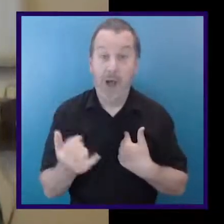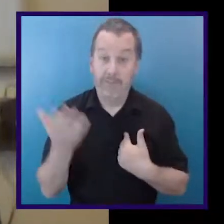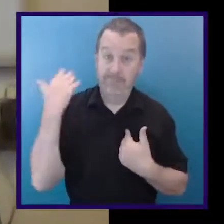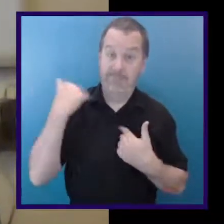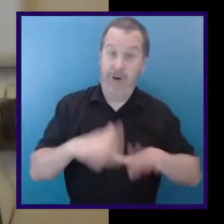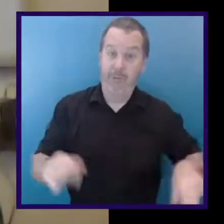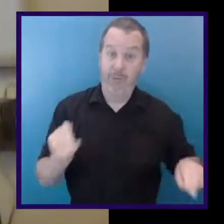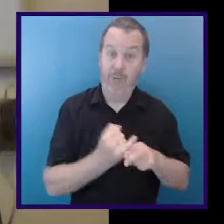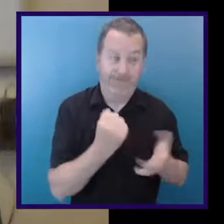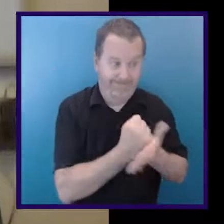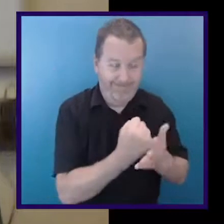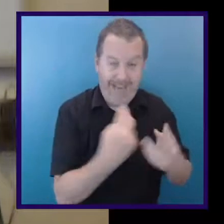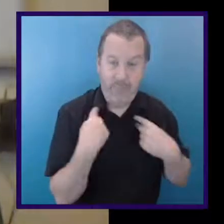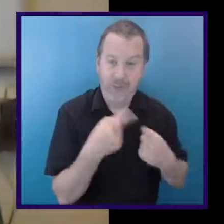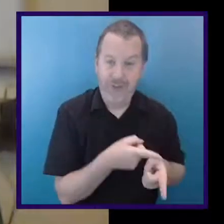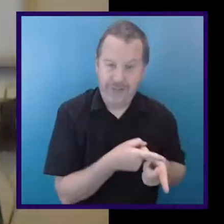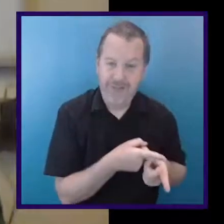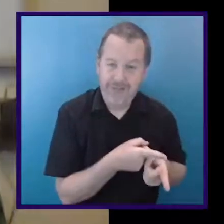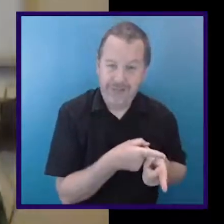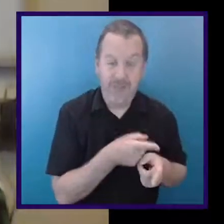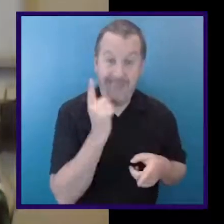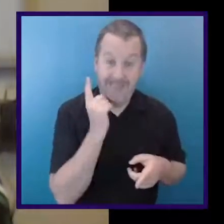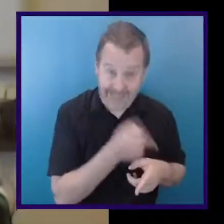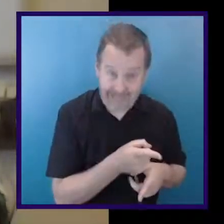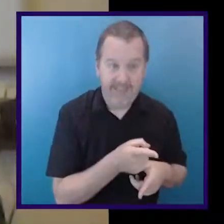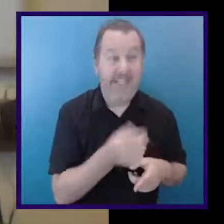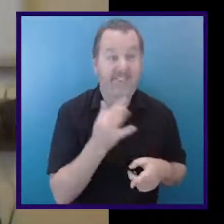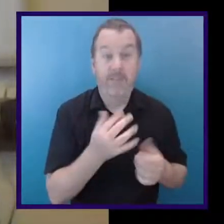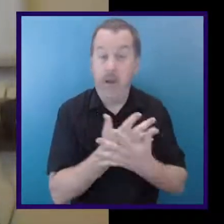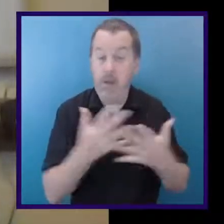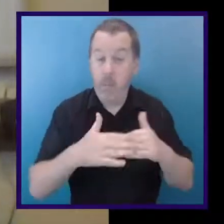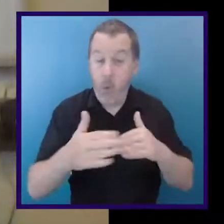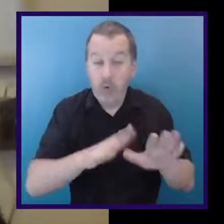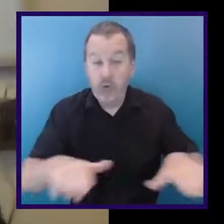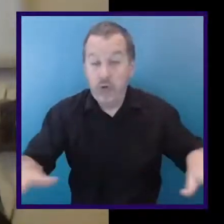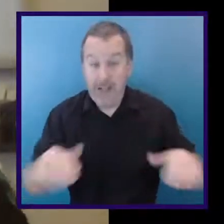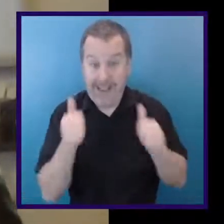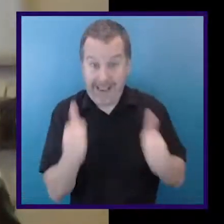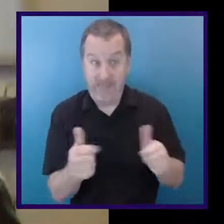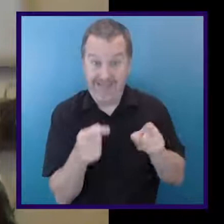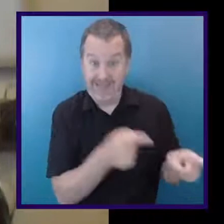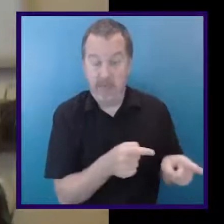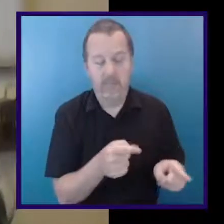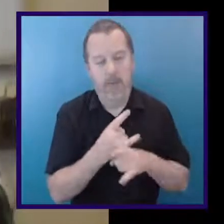that's purely because I did languages in primary school as well. So I think I have enough for lots of different pupils would be very helpful.